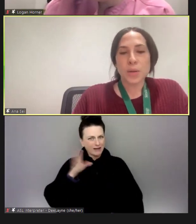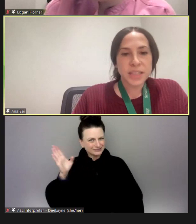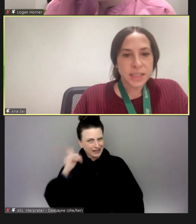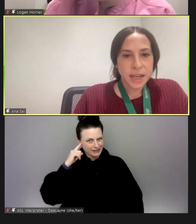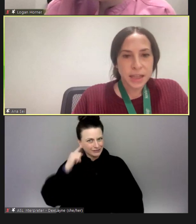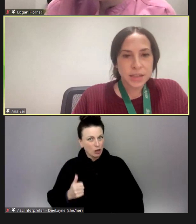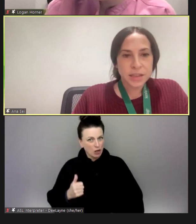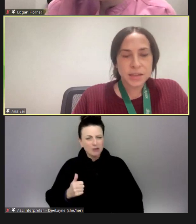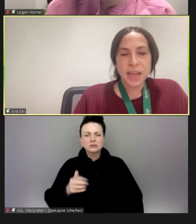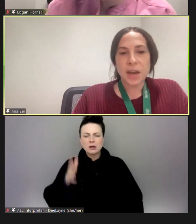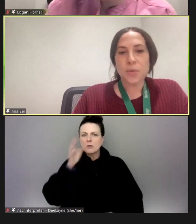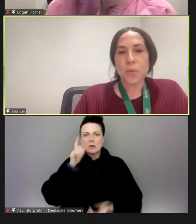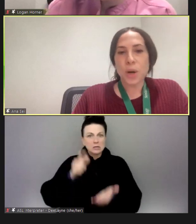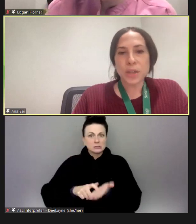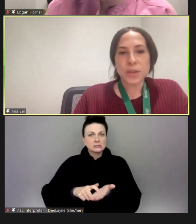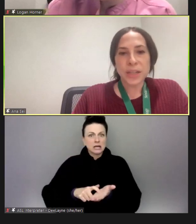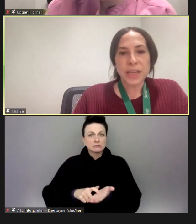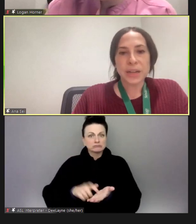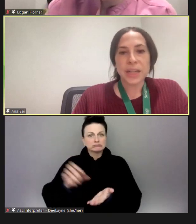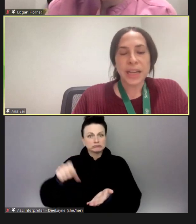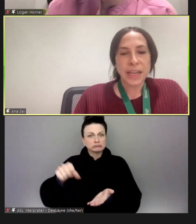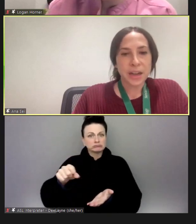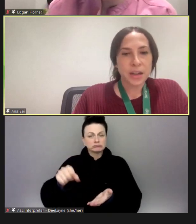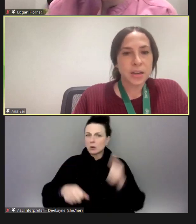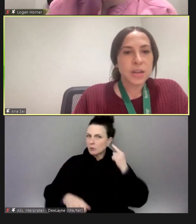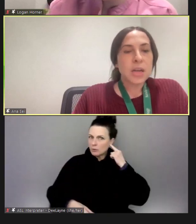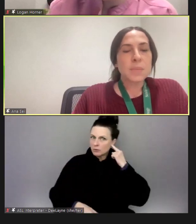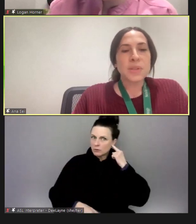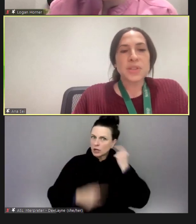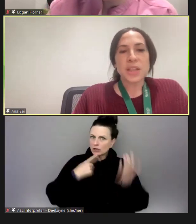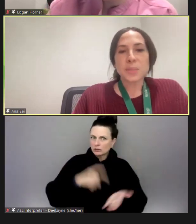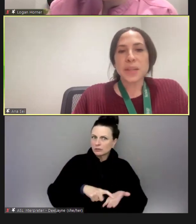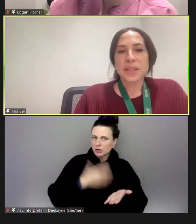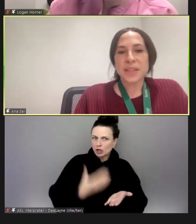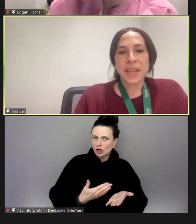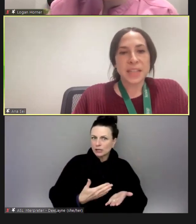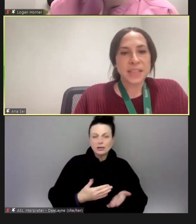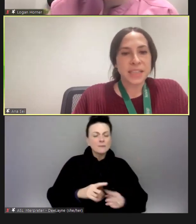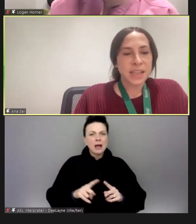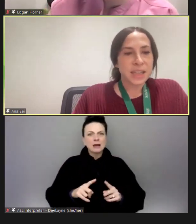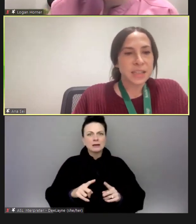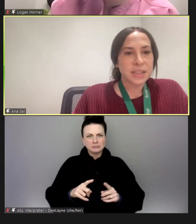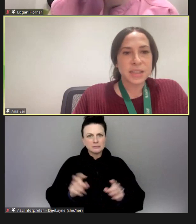detect they have one good hearing ear